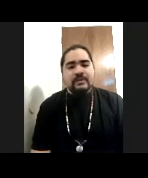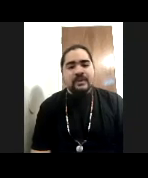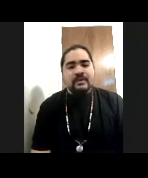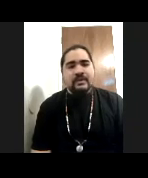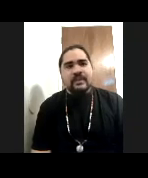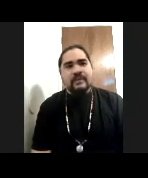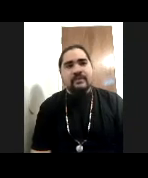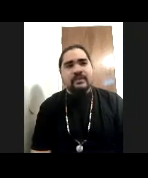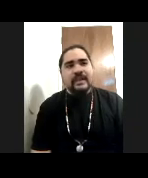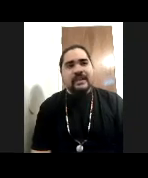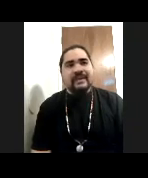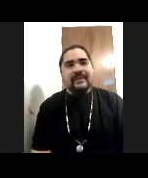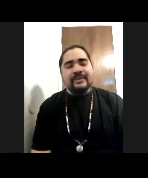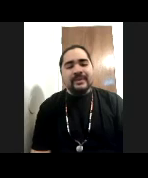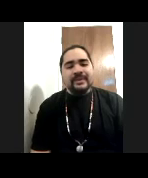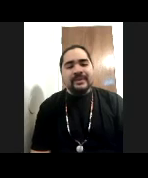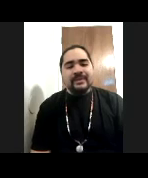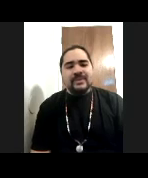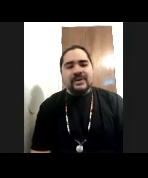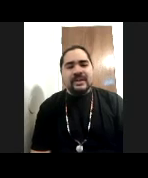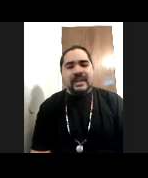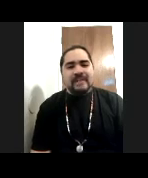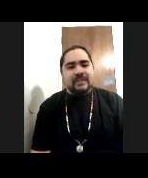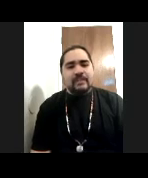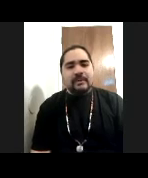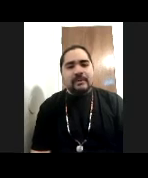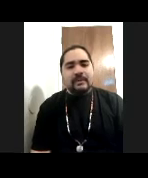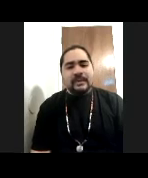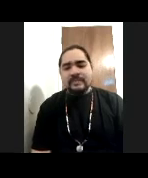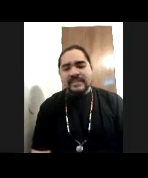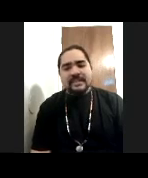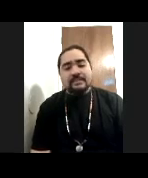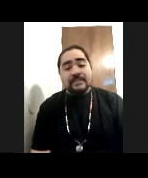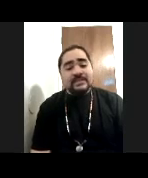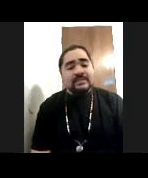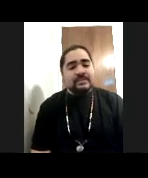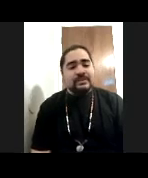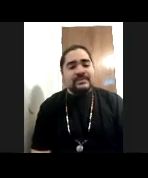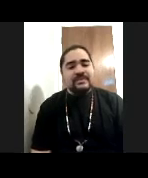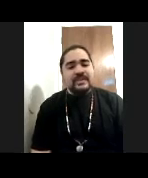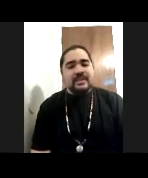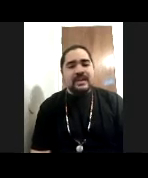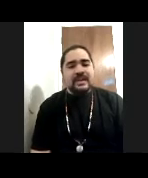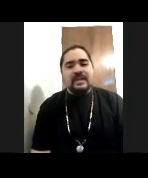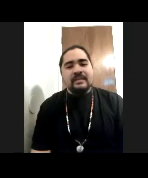And then therefore, like now, you know, talking and having that rapport with him and him telling me his experiences, that kind of,